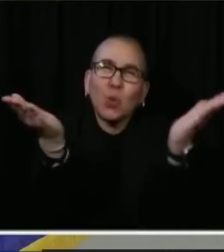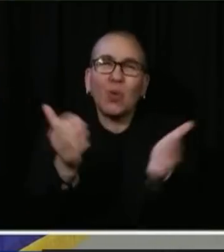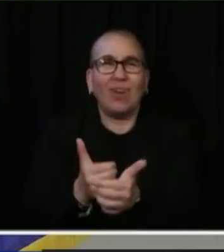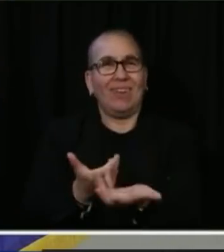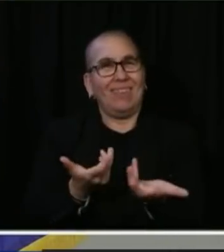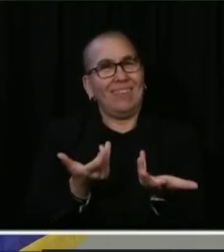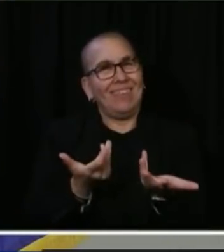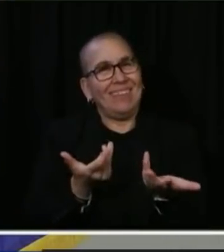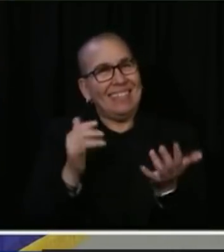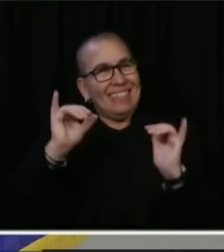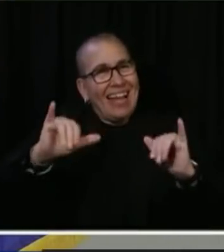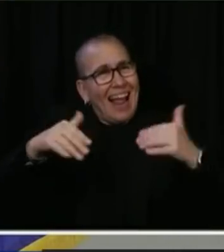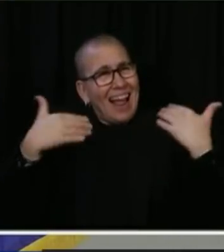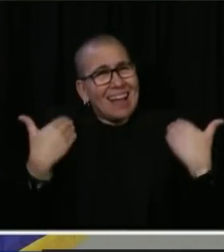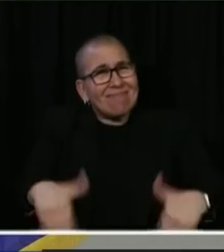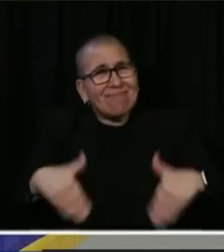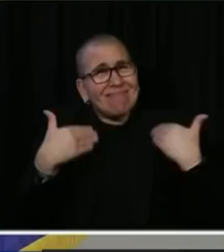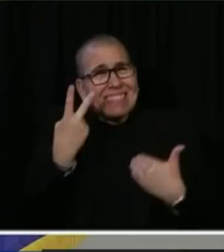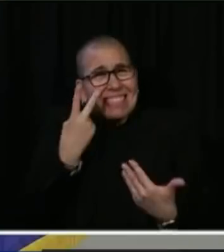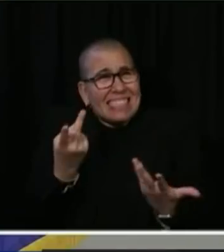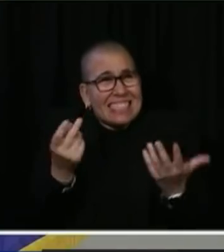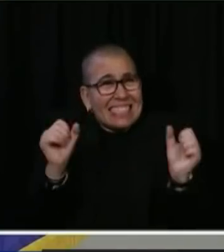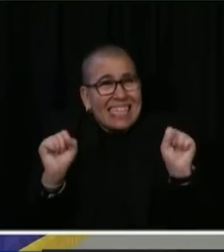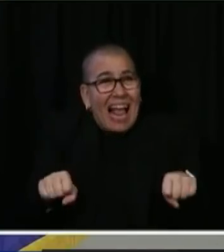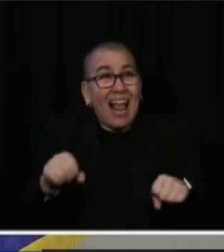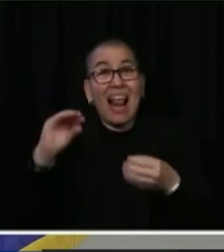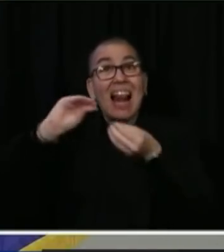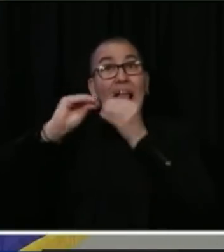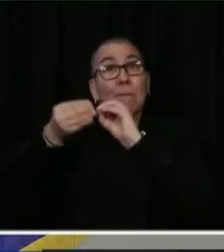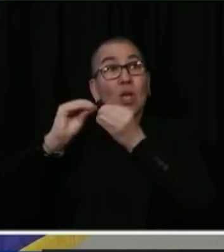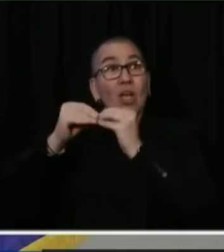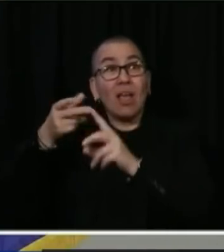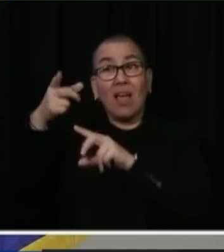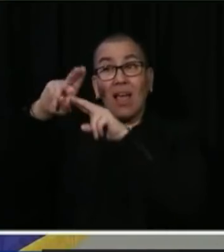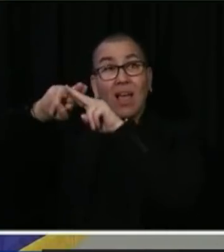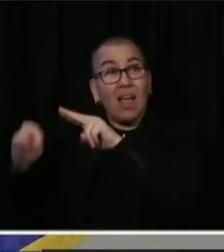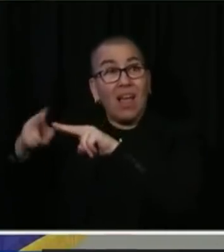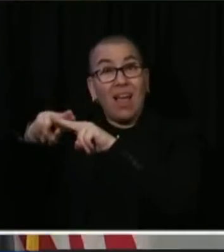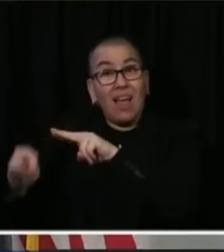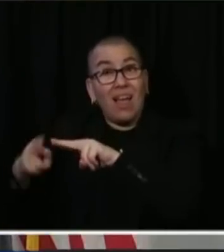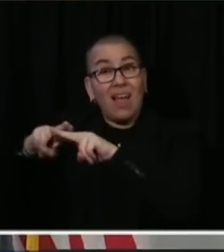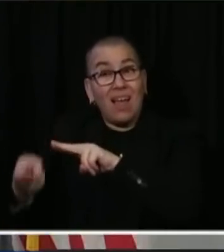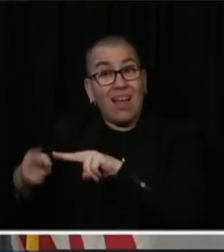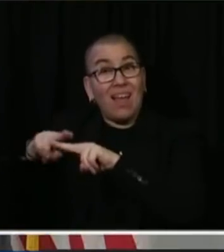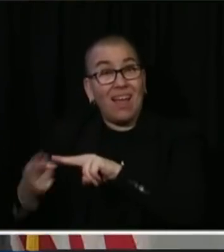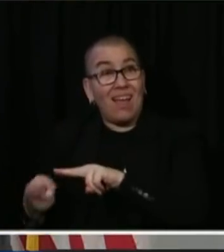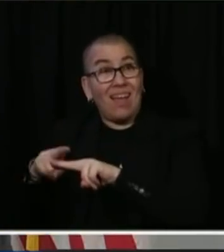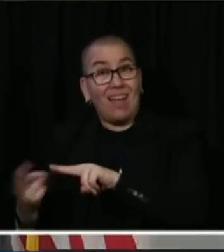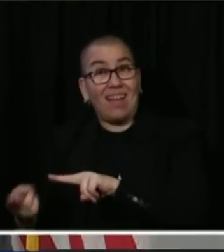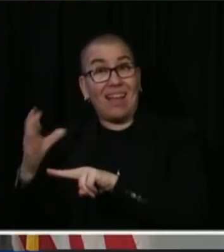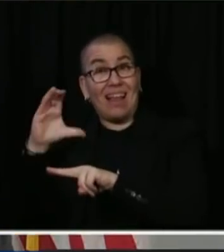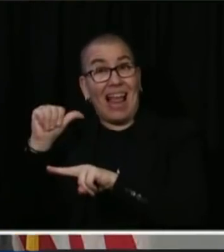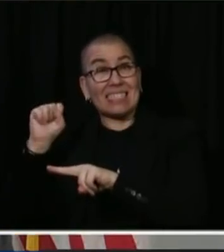MASSIVE RUN ON OUR HOSPITALS THAT COULD HAVE POTENTIALLY OVERRUN IT.